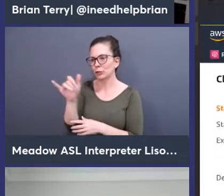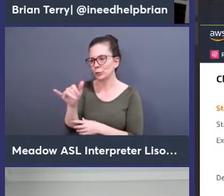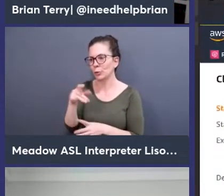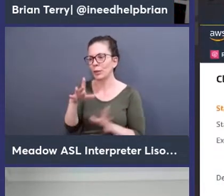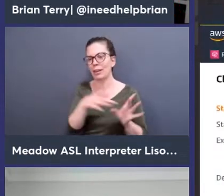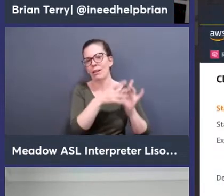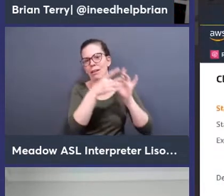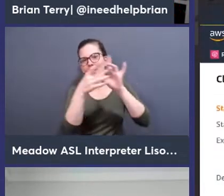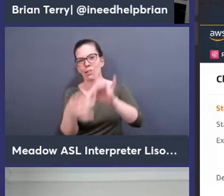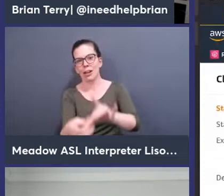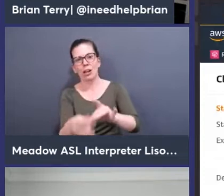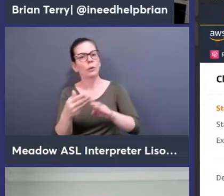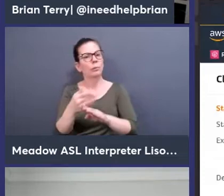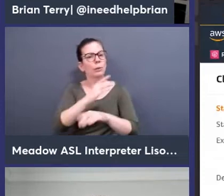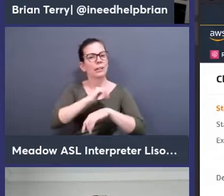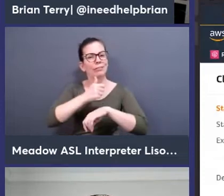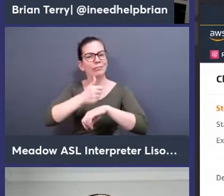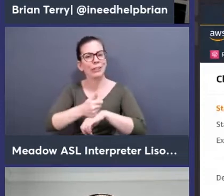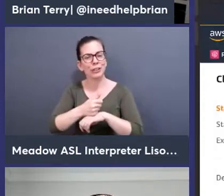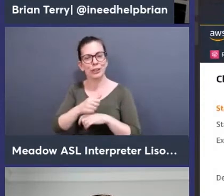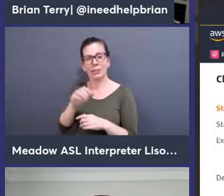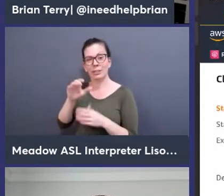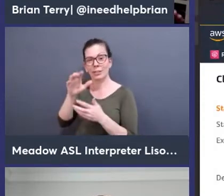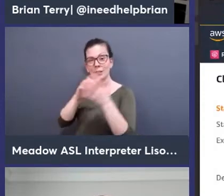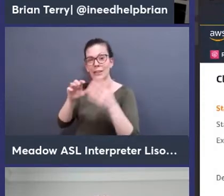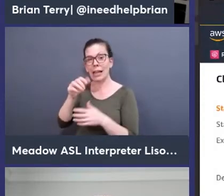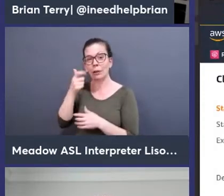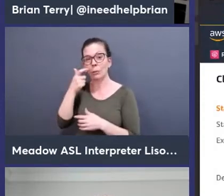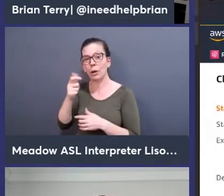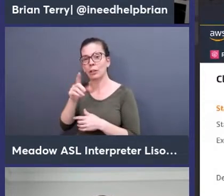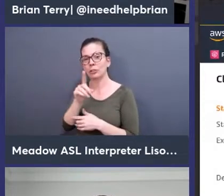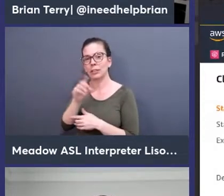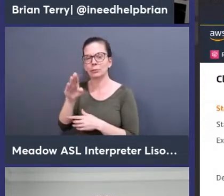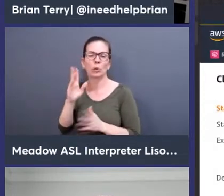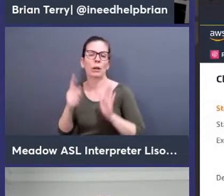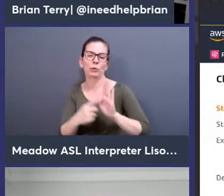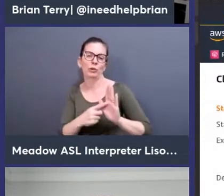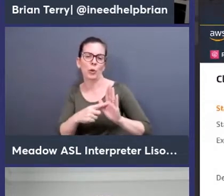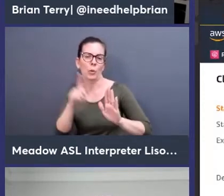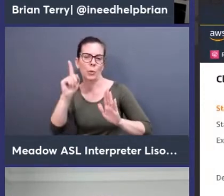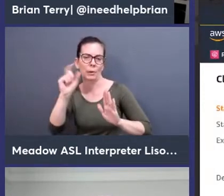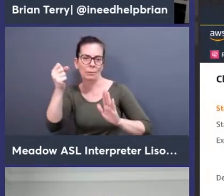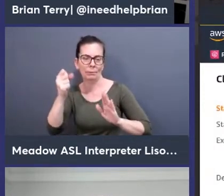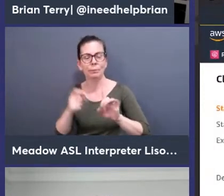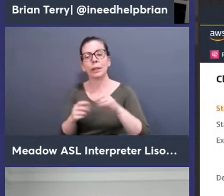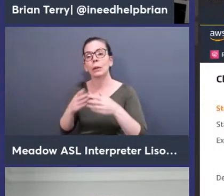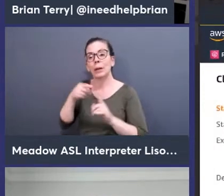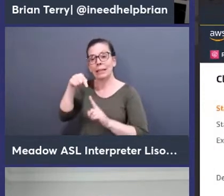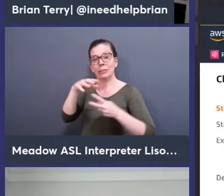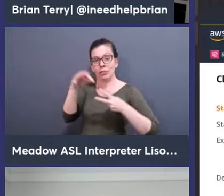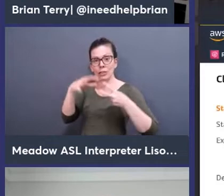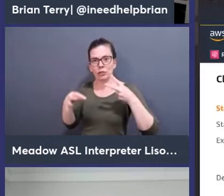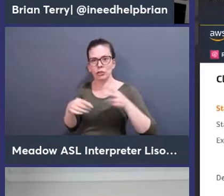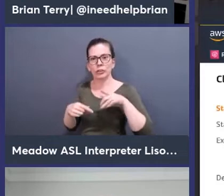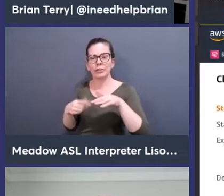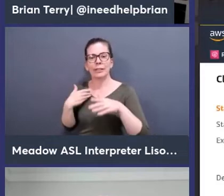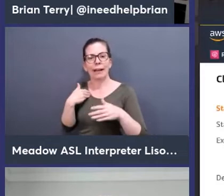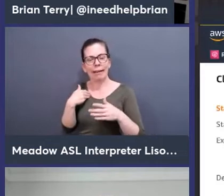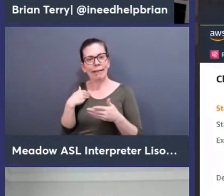So we preconfigure CloudWatch dashboards, and what is CloudWatch, I'll show you in a minute. So each of these features essentially have a stack,